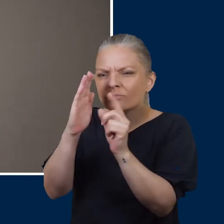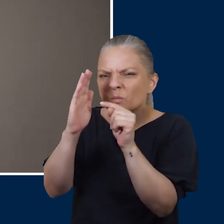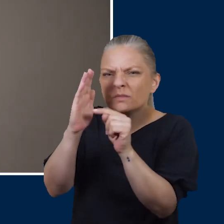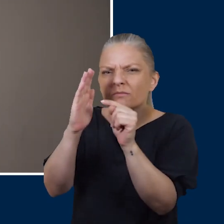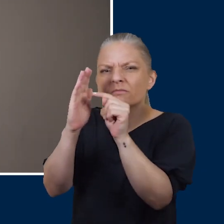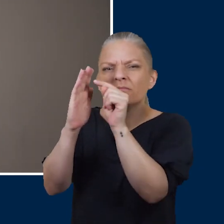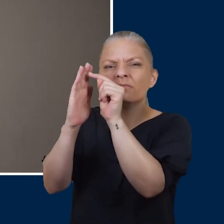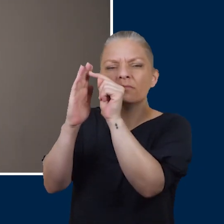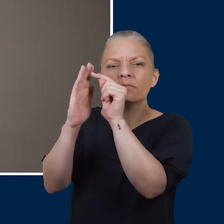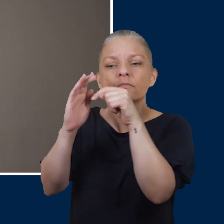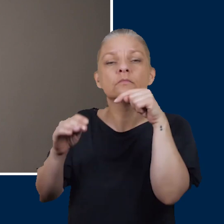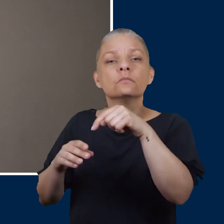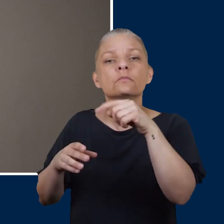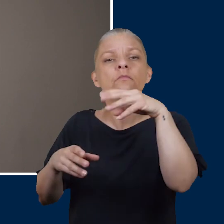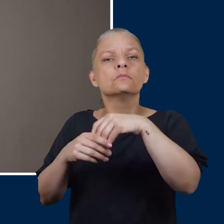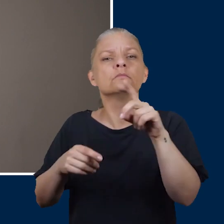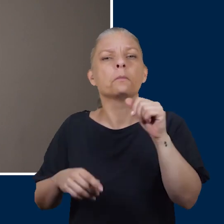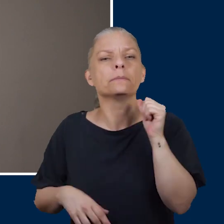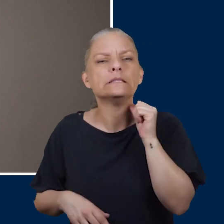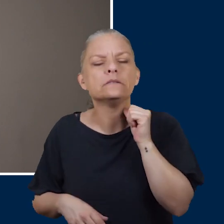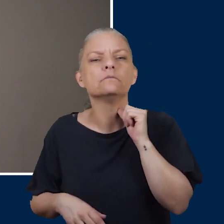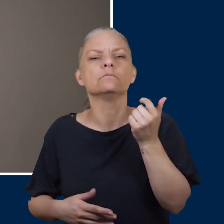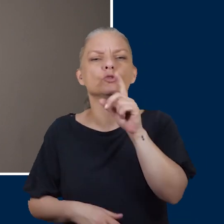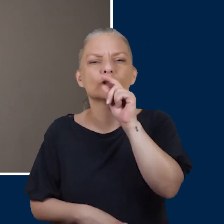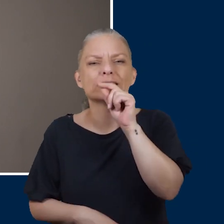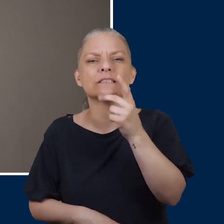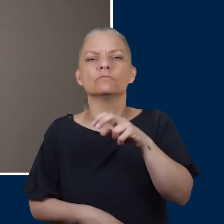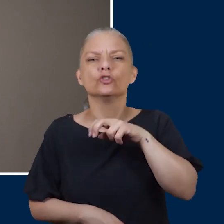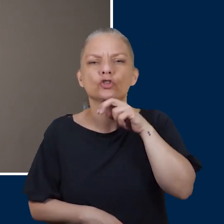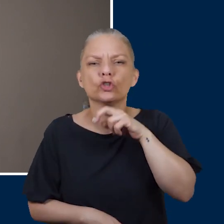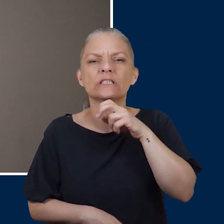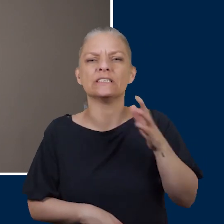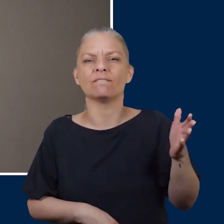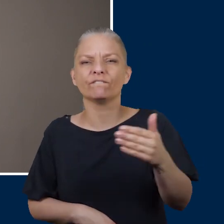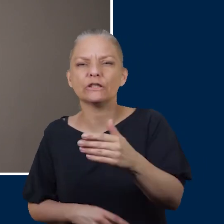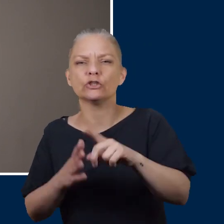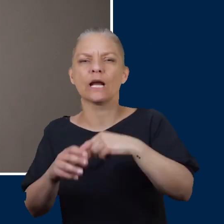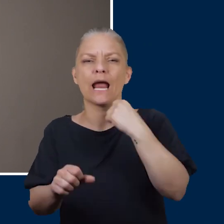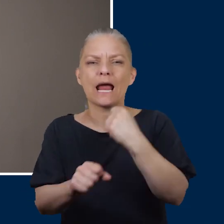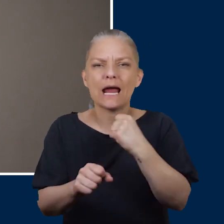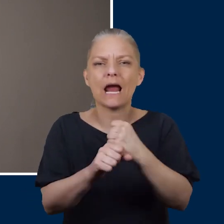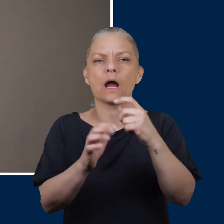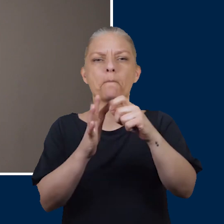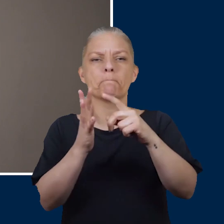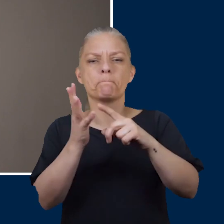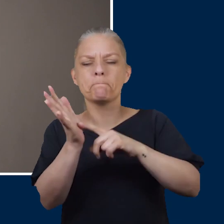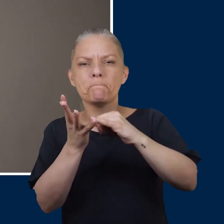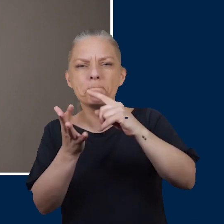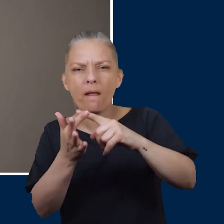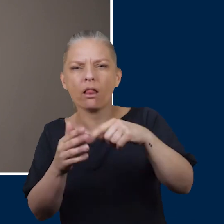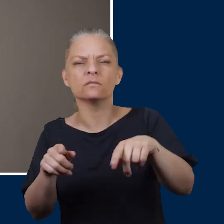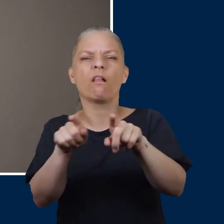Protein foods include meat, chicken, turkey, fish, eggs and pulses such as peas, beans, and lentils.